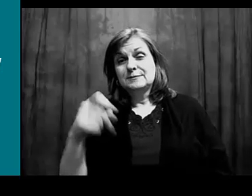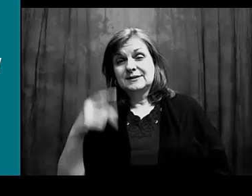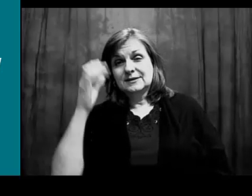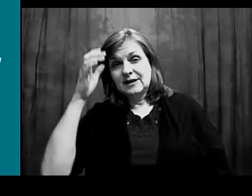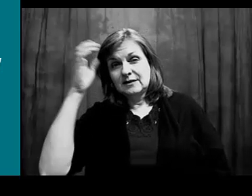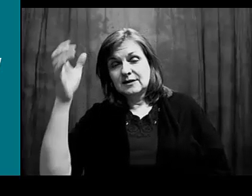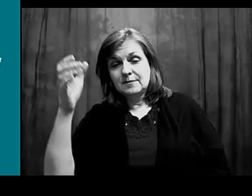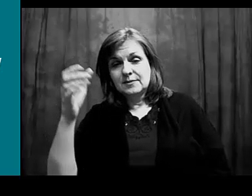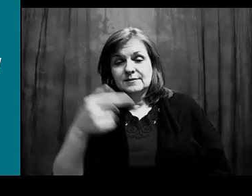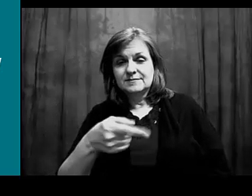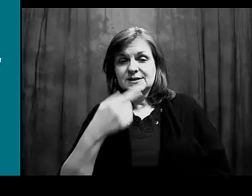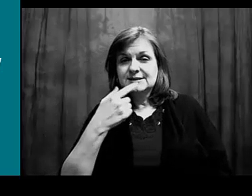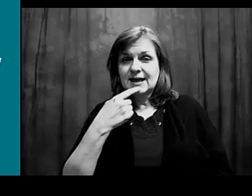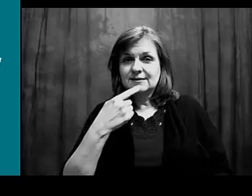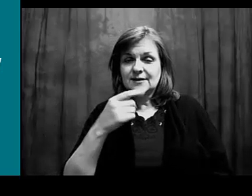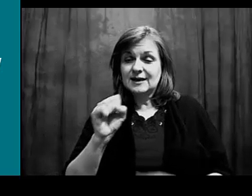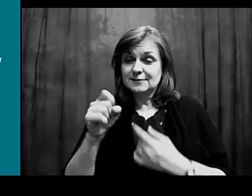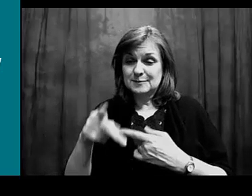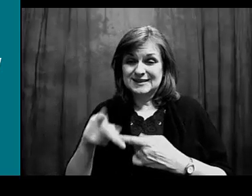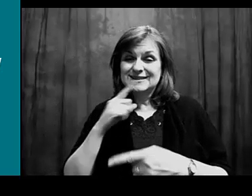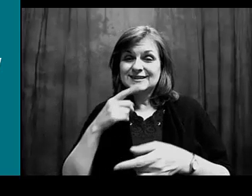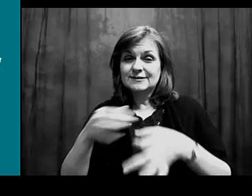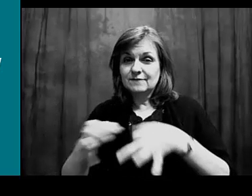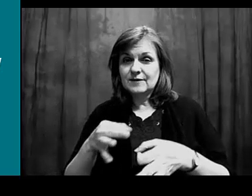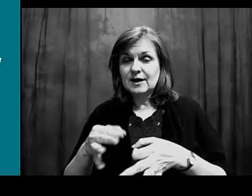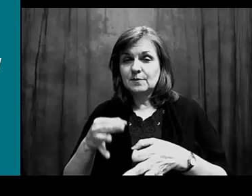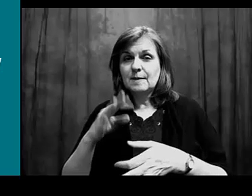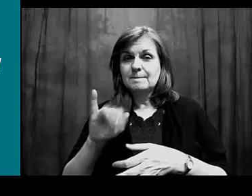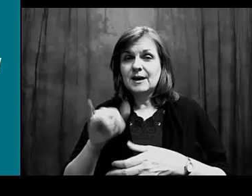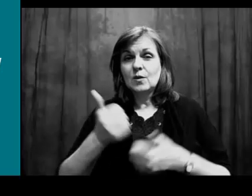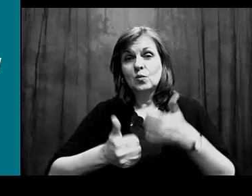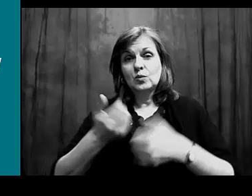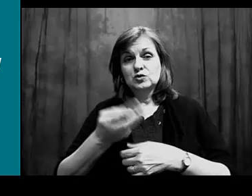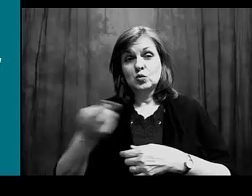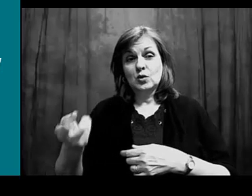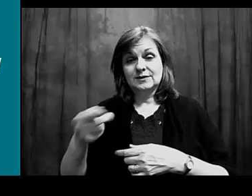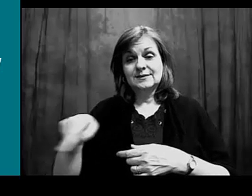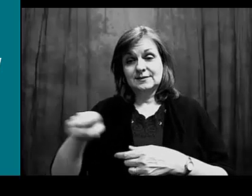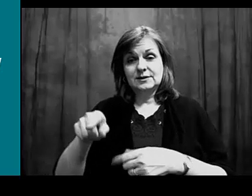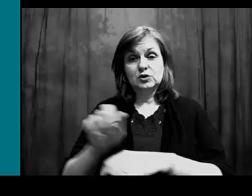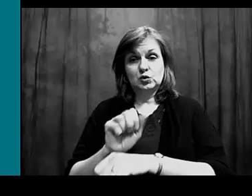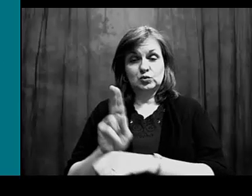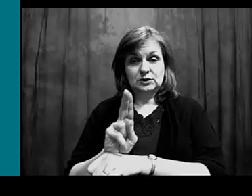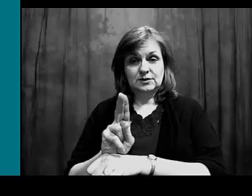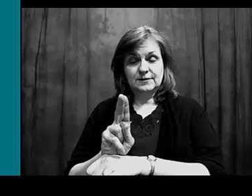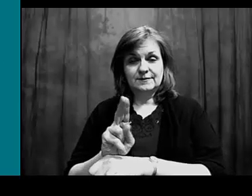a species is defined by the resources that it uses